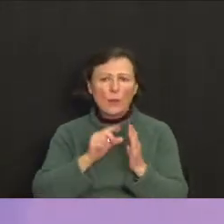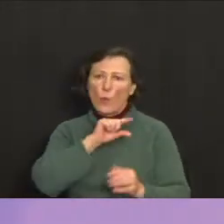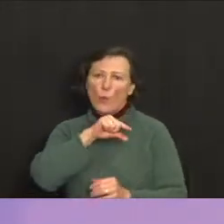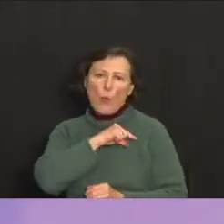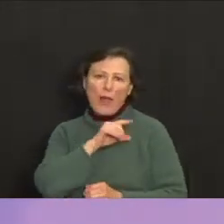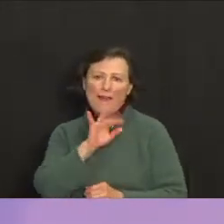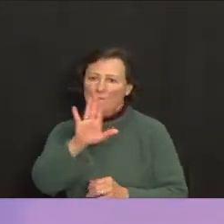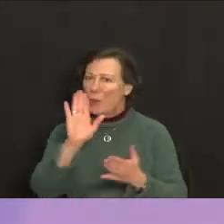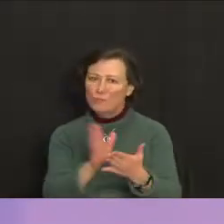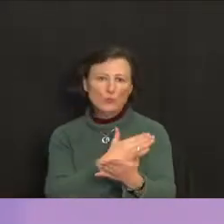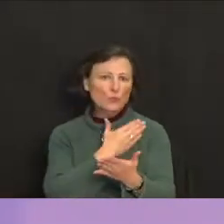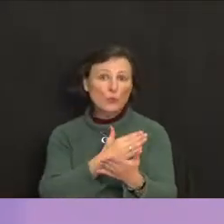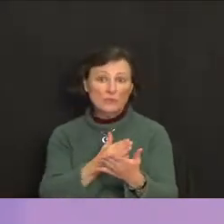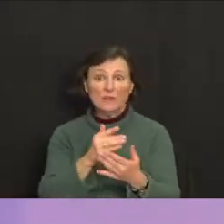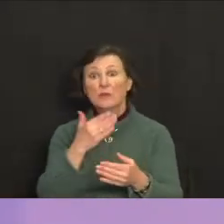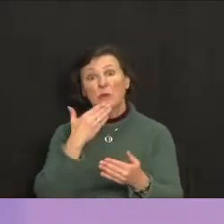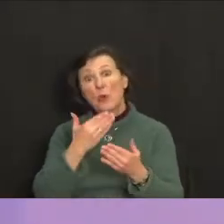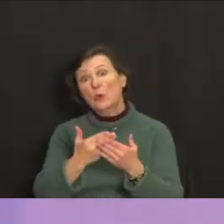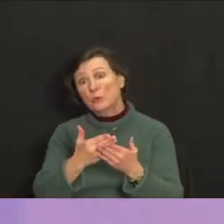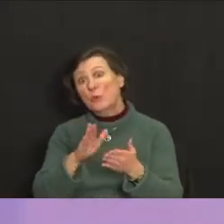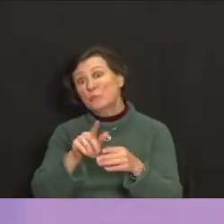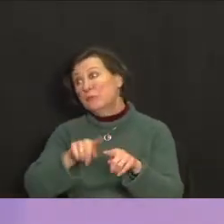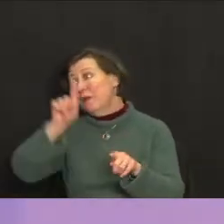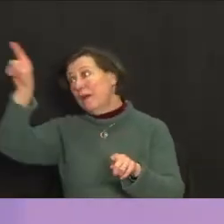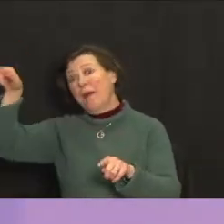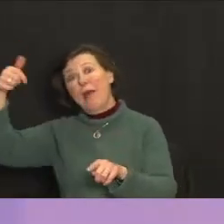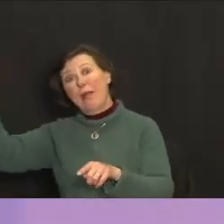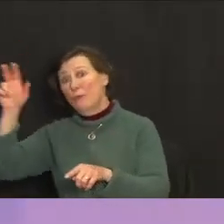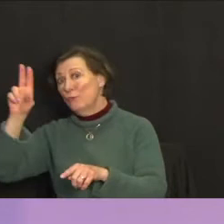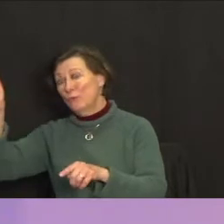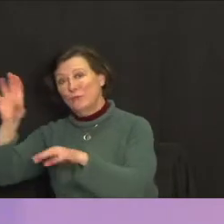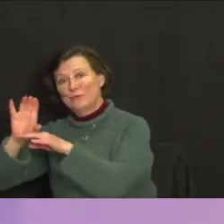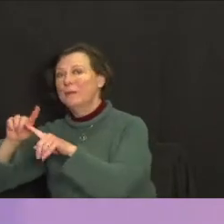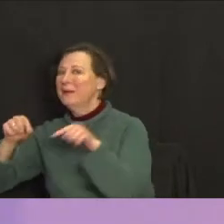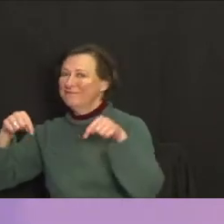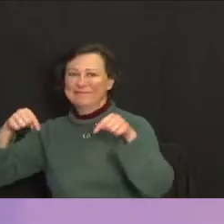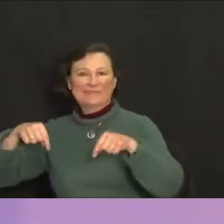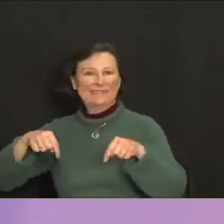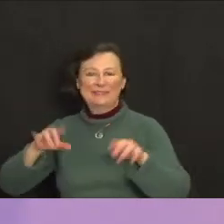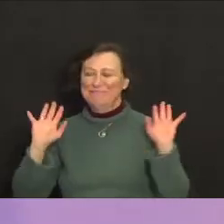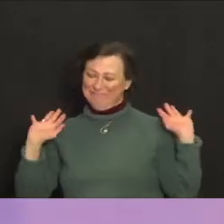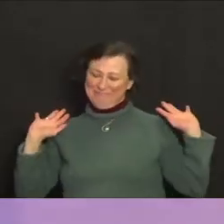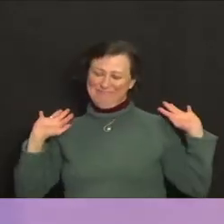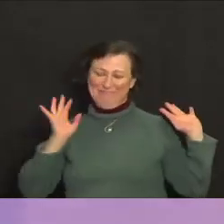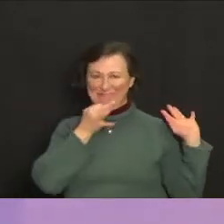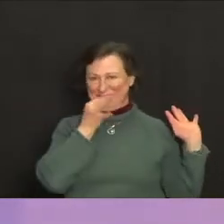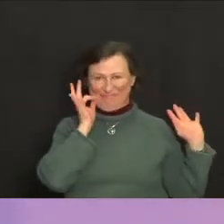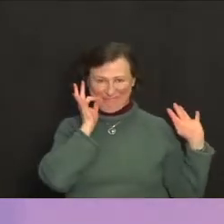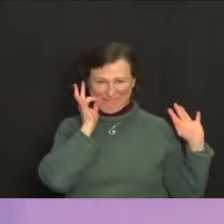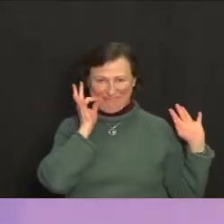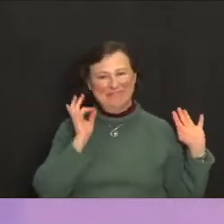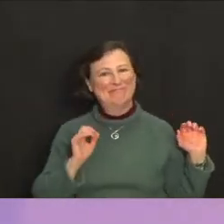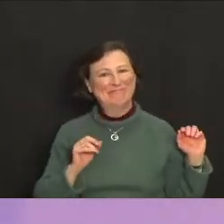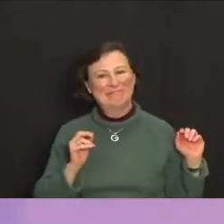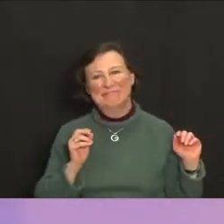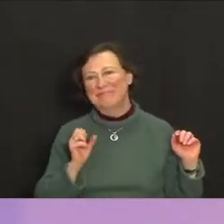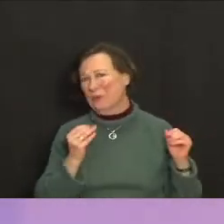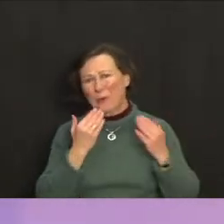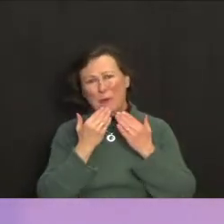There's good music at other UU churches but that's all I'm going to say. It's so good here. So good.